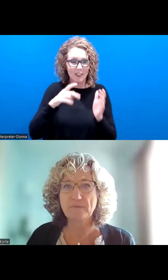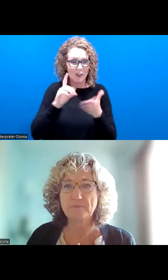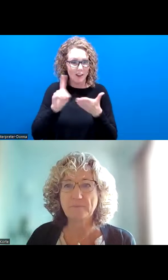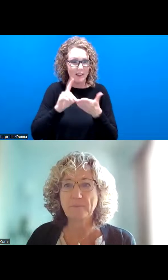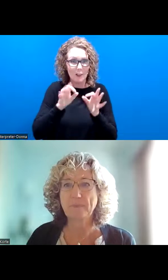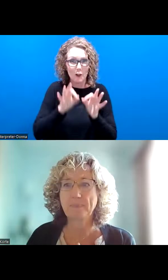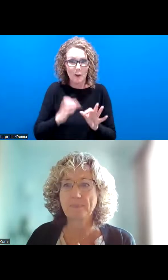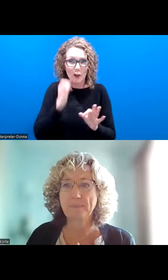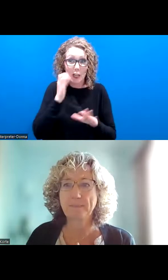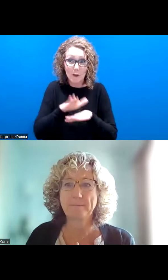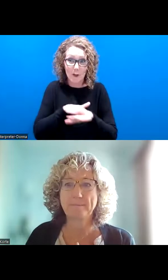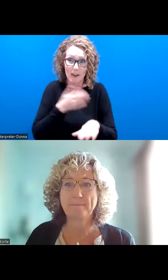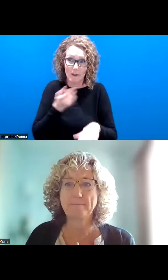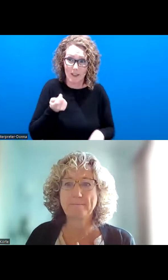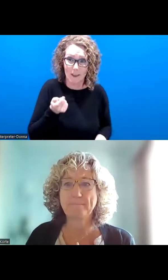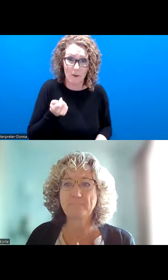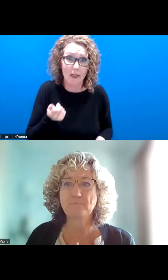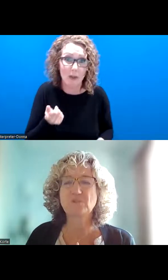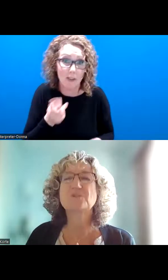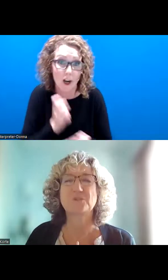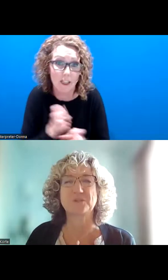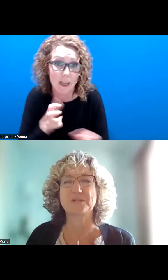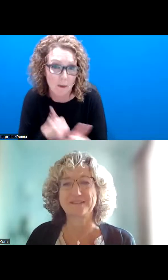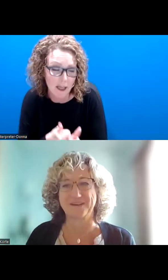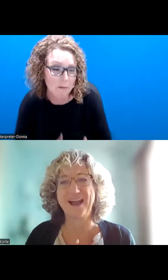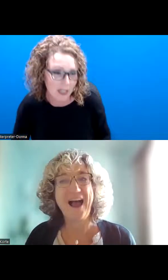we can talk a little bit about the WA Cares Fund.